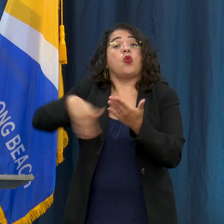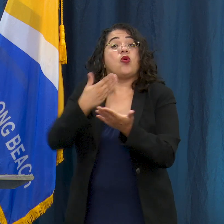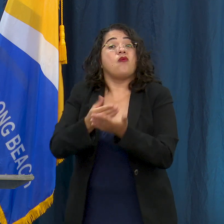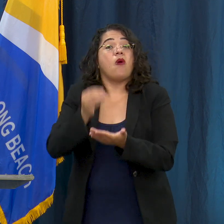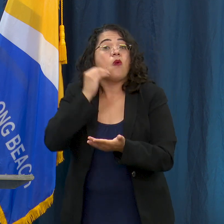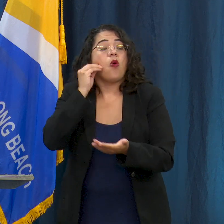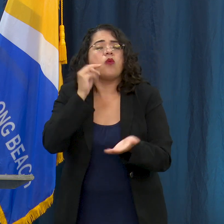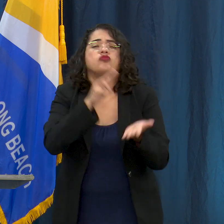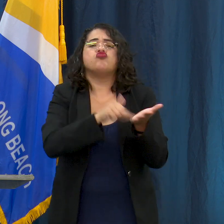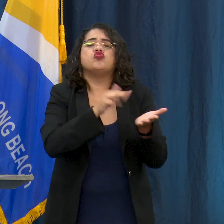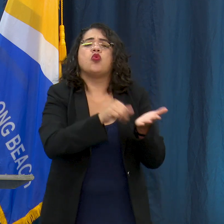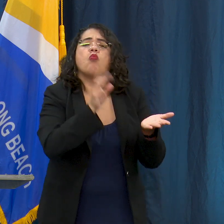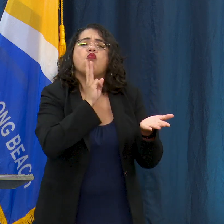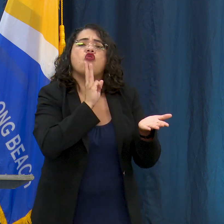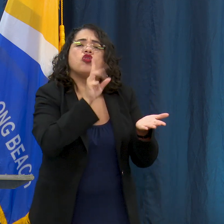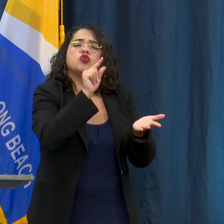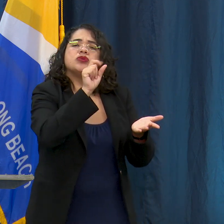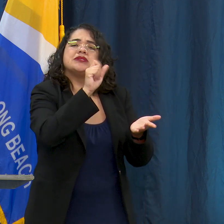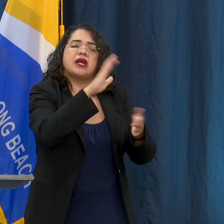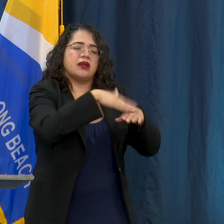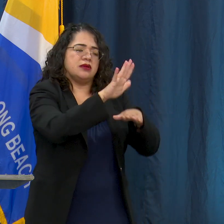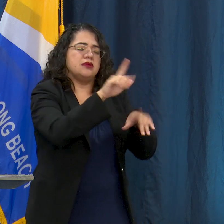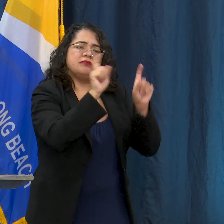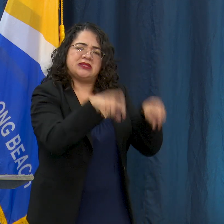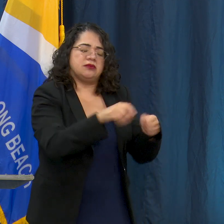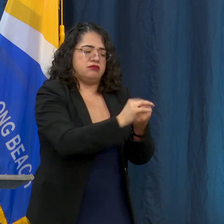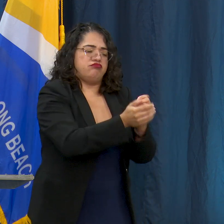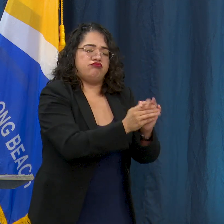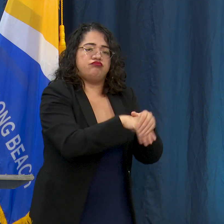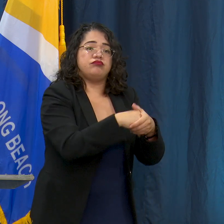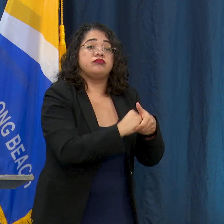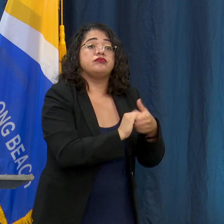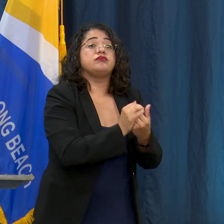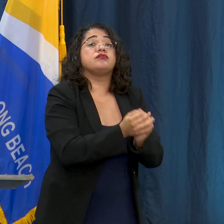deliveries and take-out food if possible pay online or on the phone when you